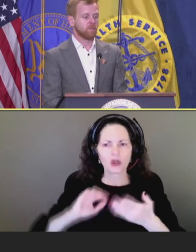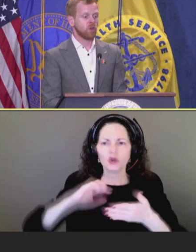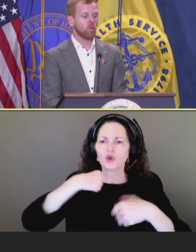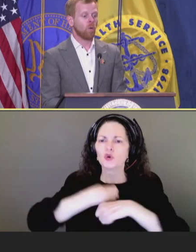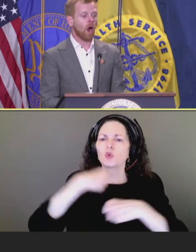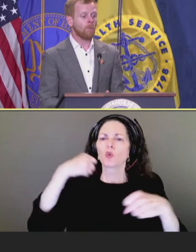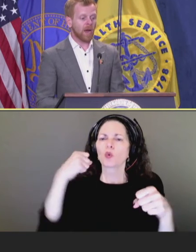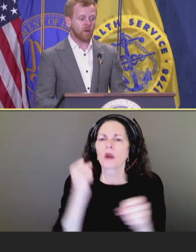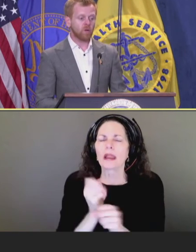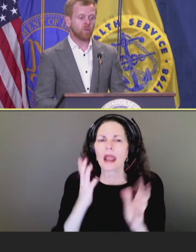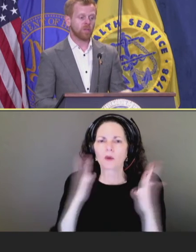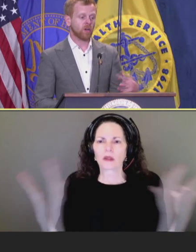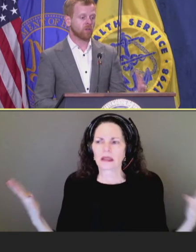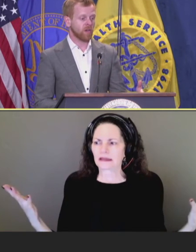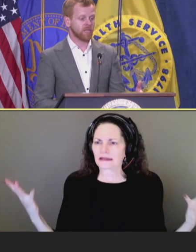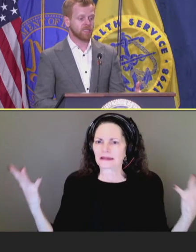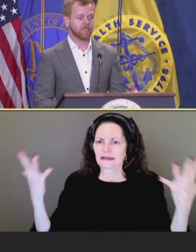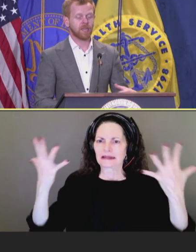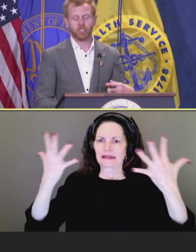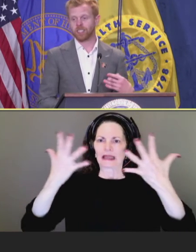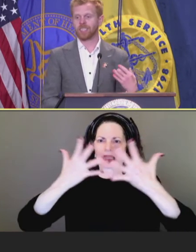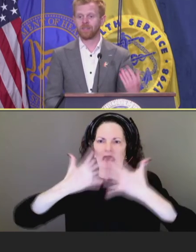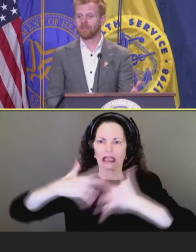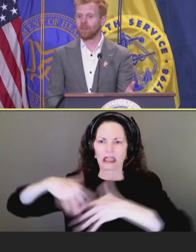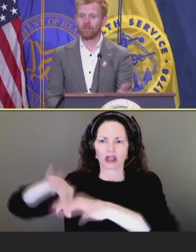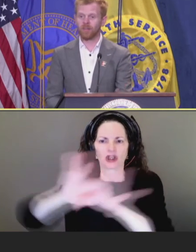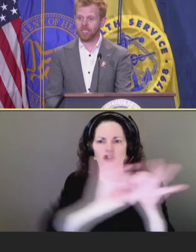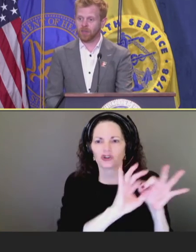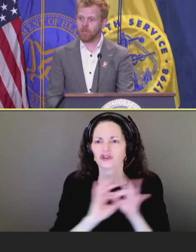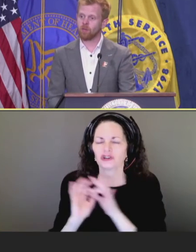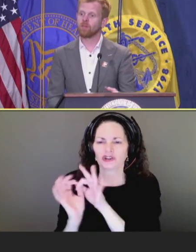You know, my goal with our grants is not to just give funding to people,